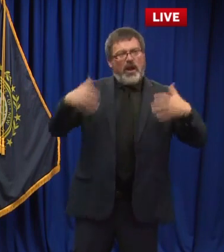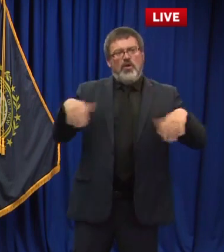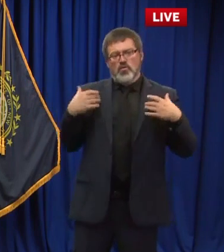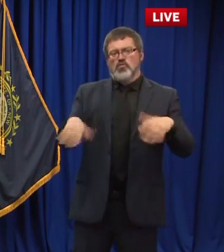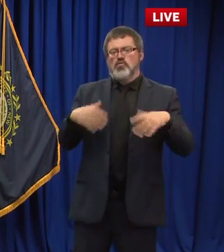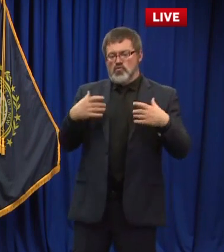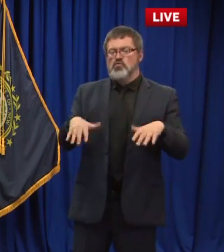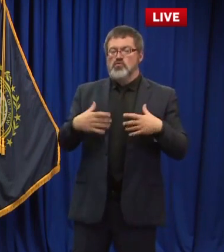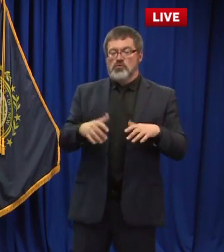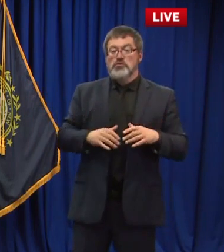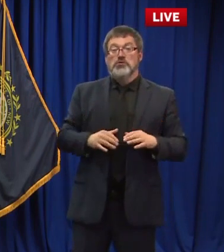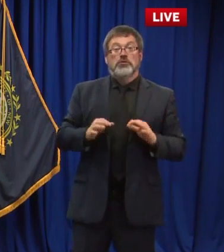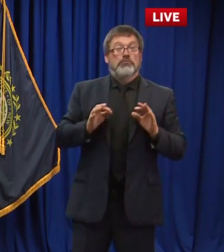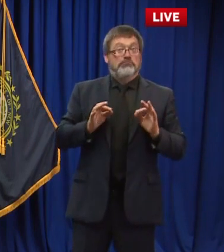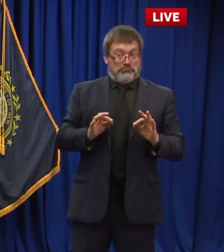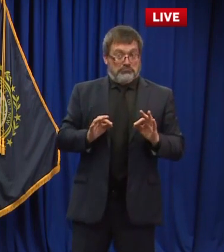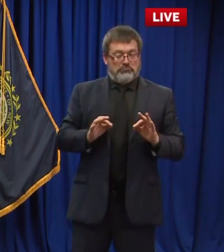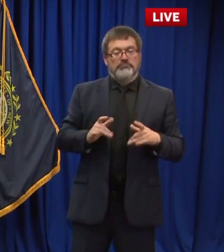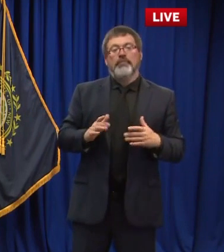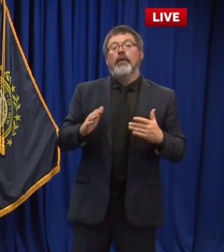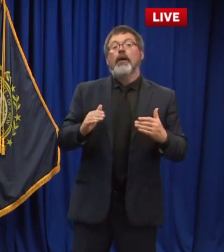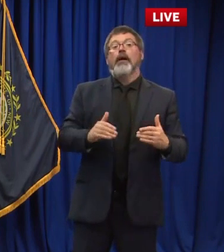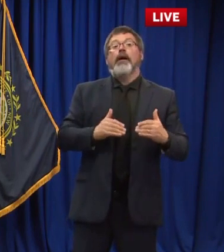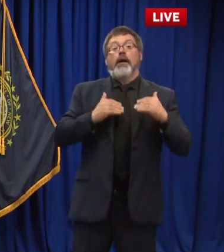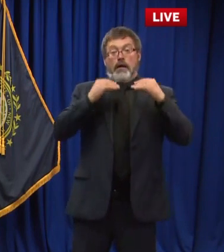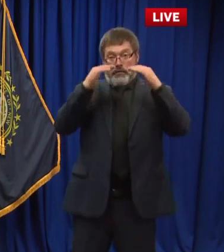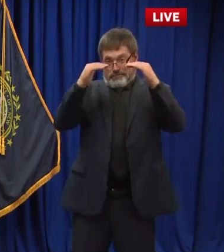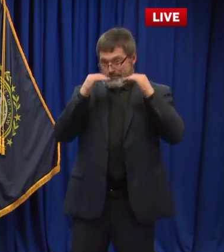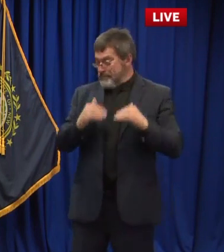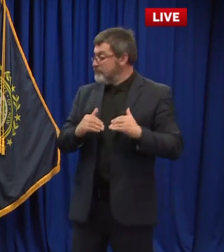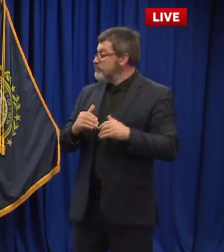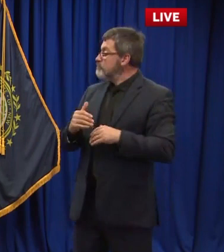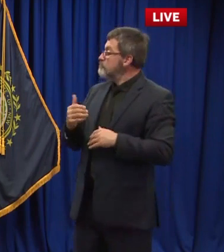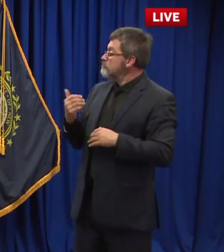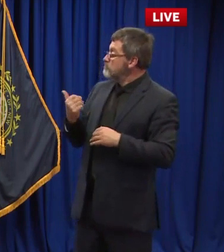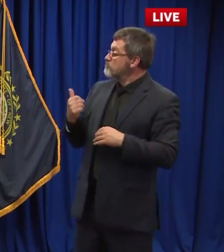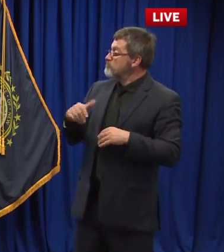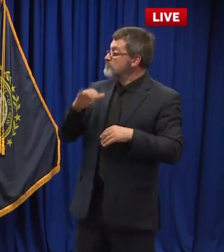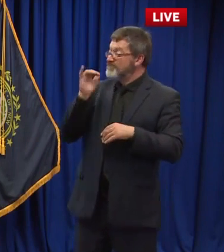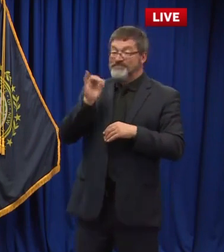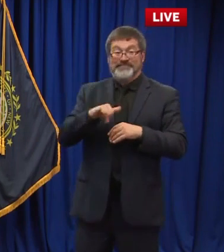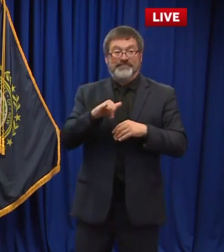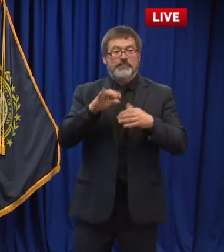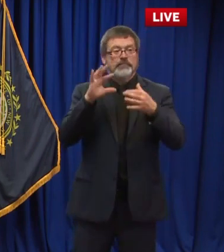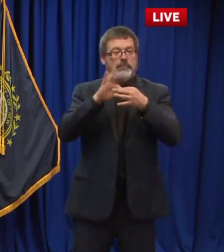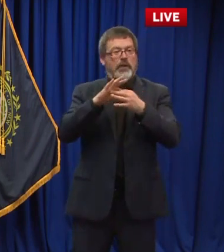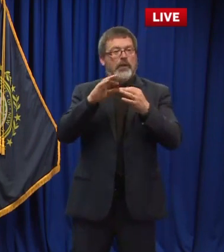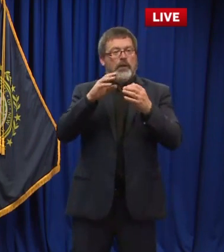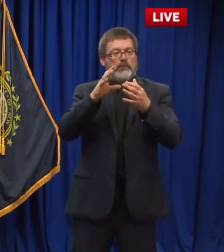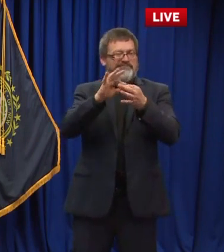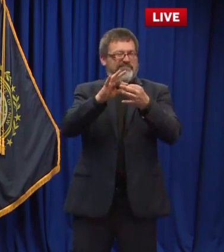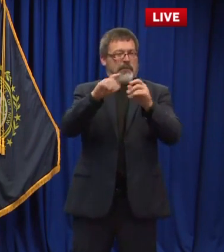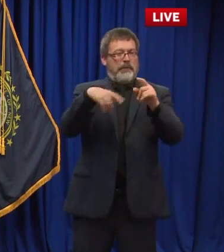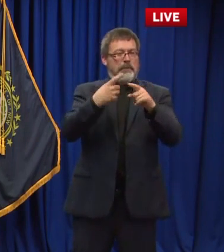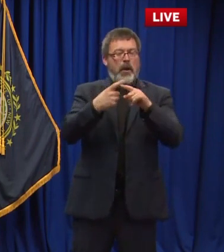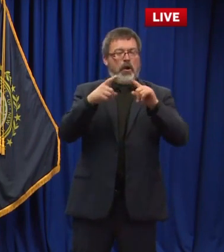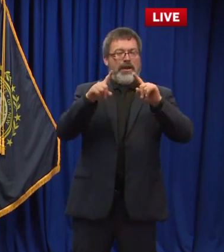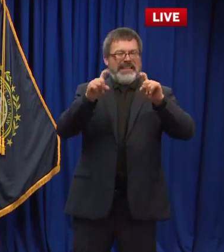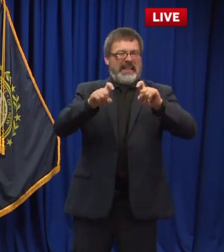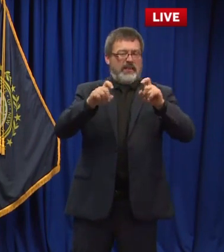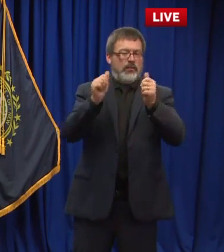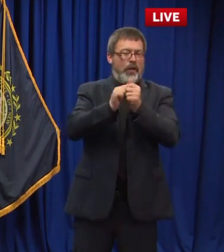BUT WE WANTED TO PUT OUT A BIG THANK YOU TO THE MEN OF THE NATIONAL GUARD.